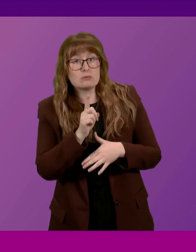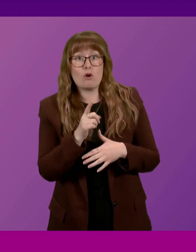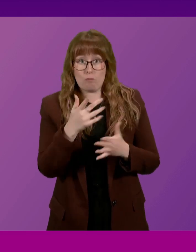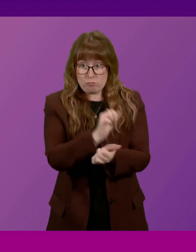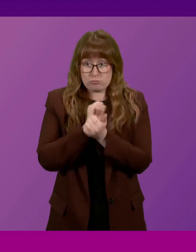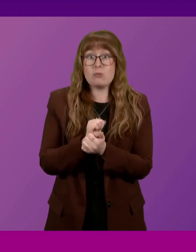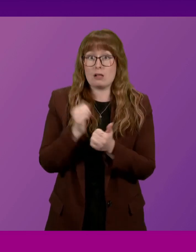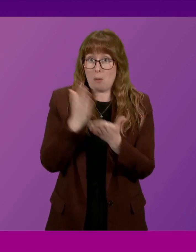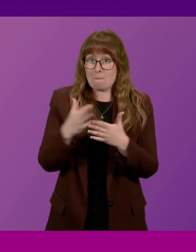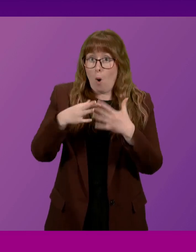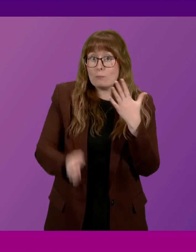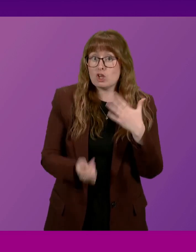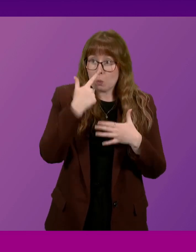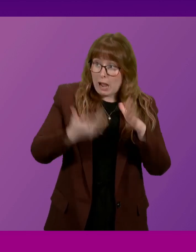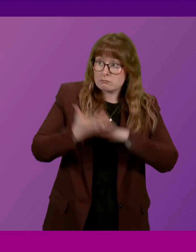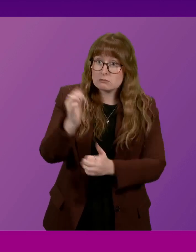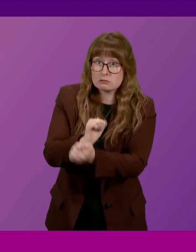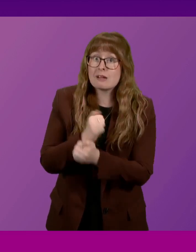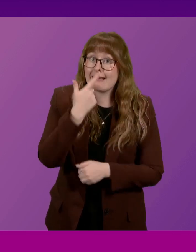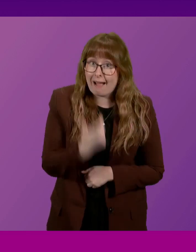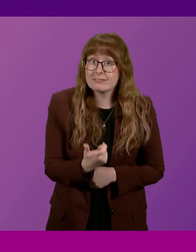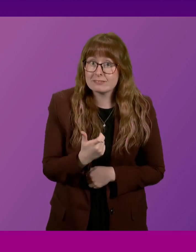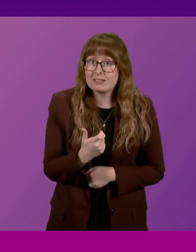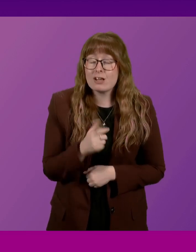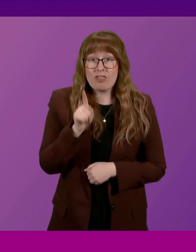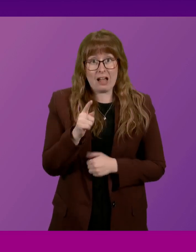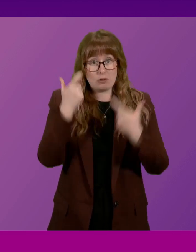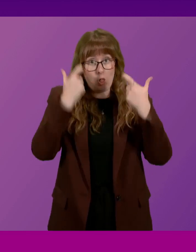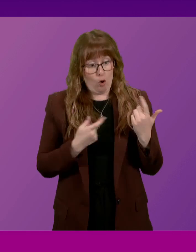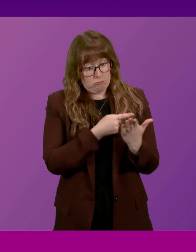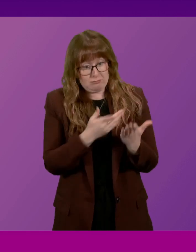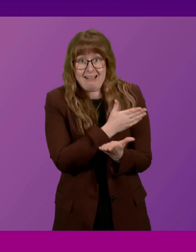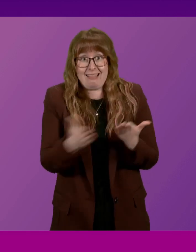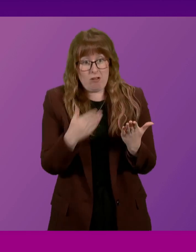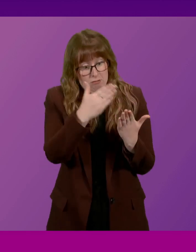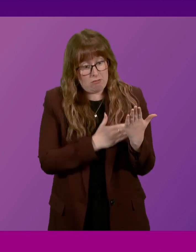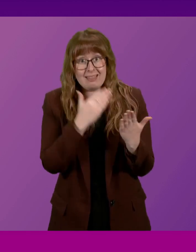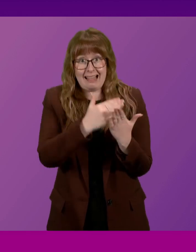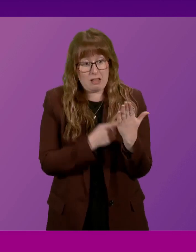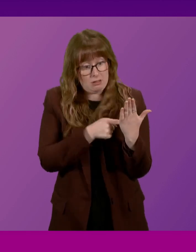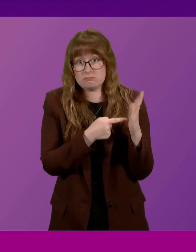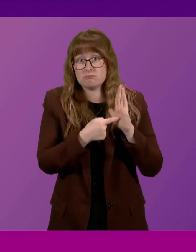remain open to the court. That is what the law says and that is what the guideline says. People